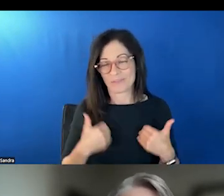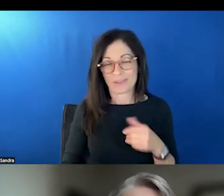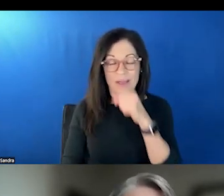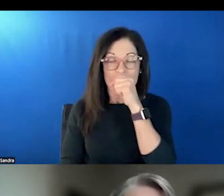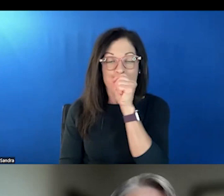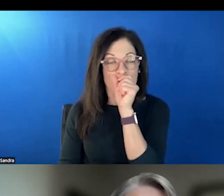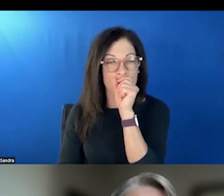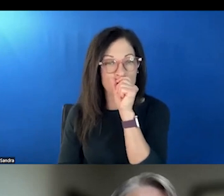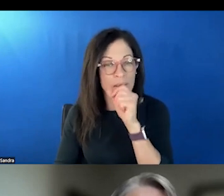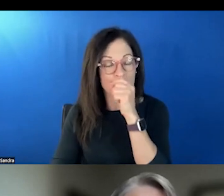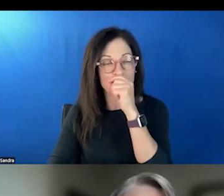THANKS, WENDY.